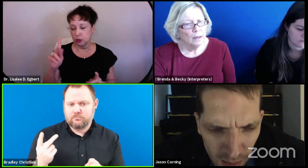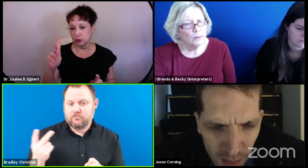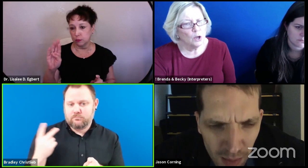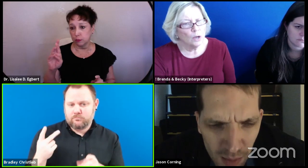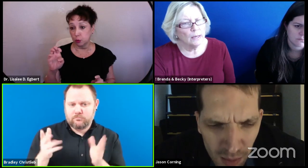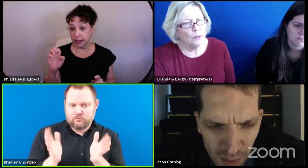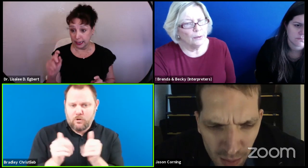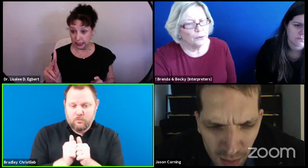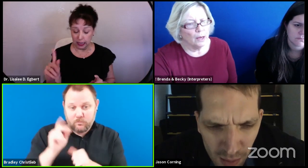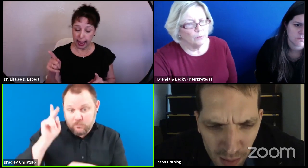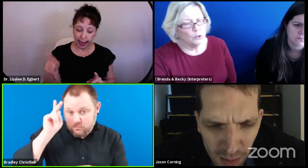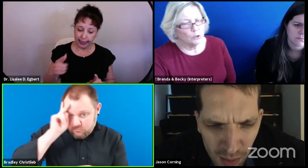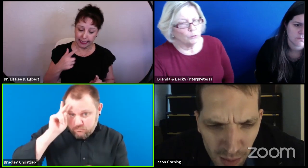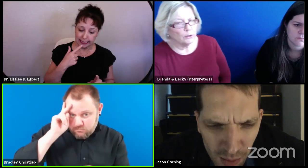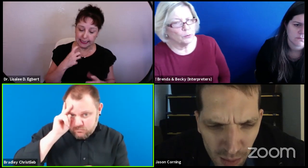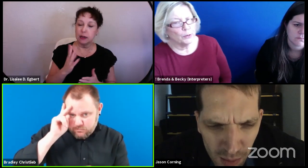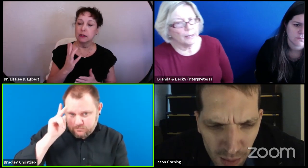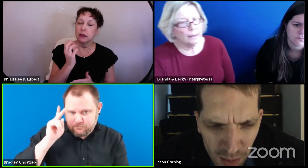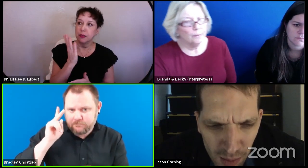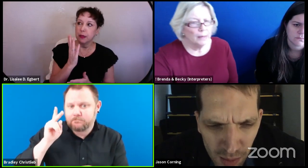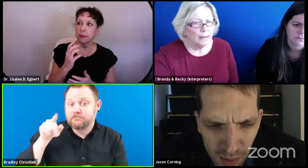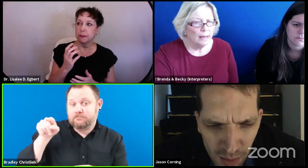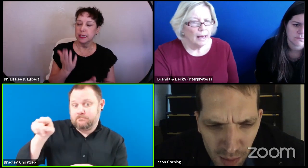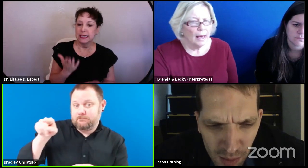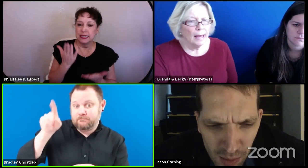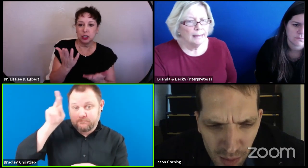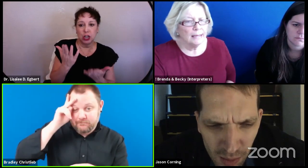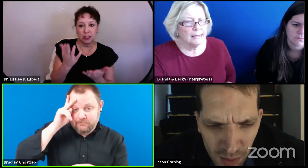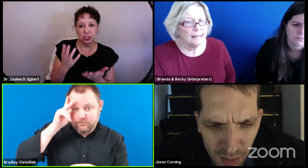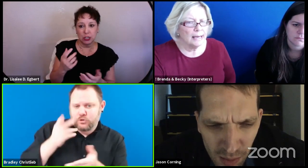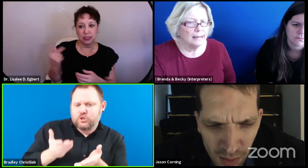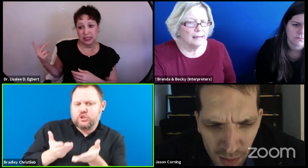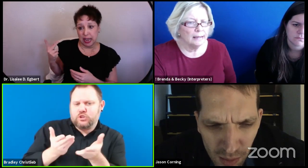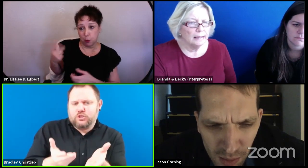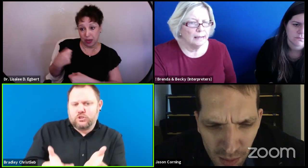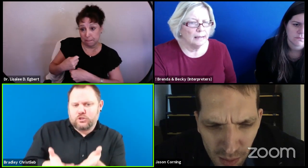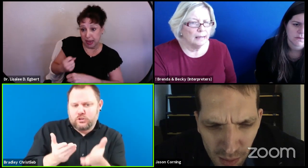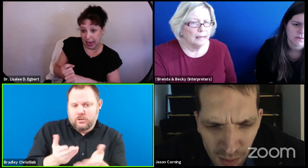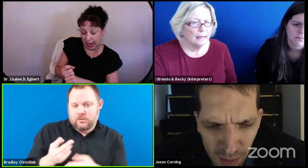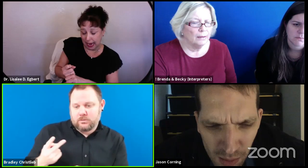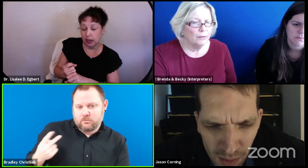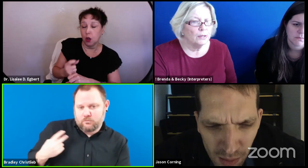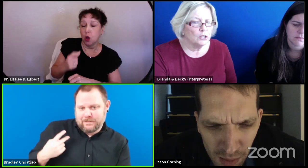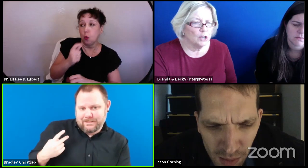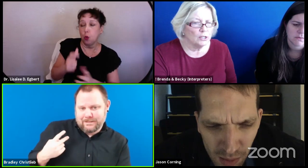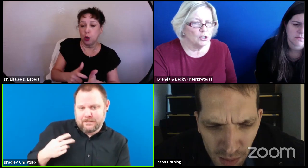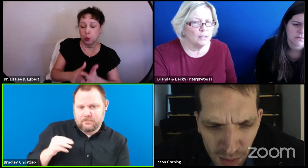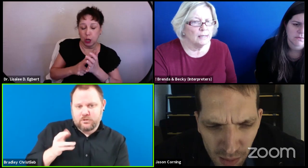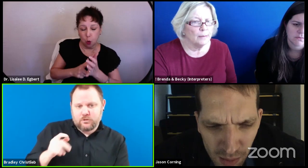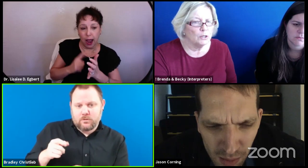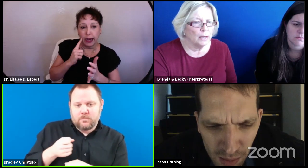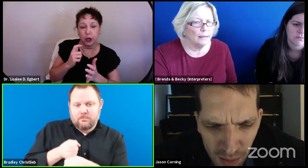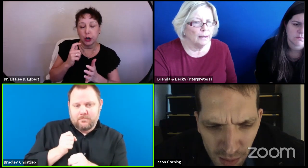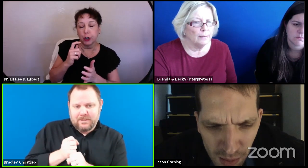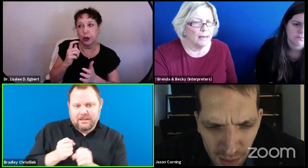I was talking with Director Brick, and he said the suggestions that Michele and I made